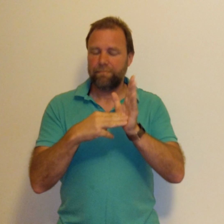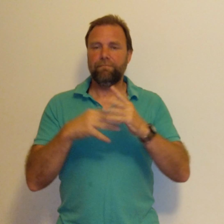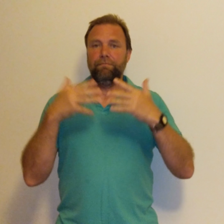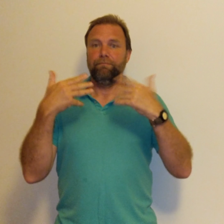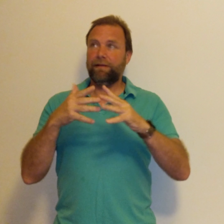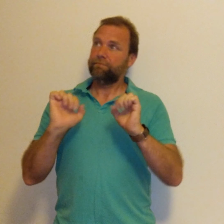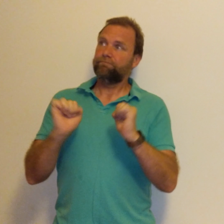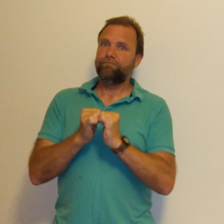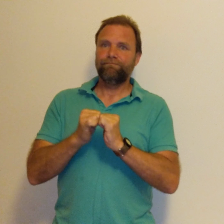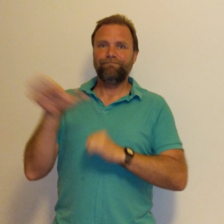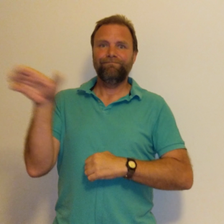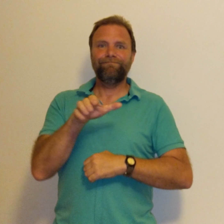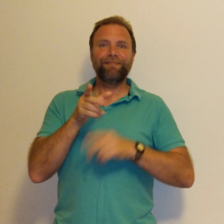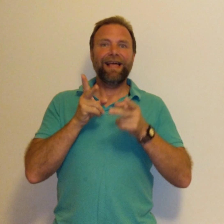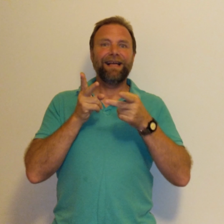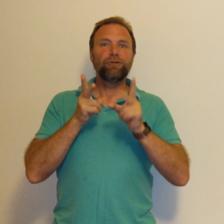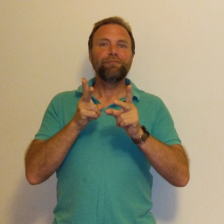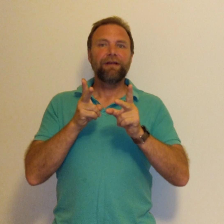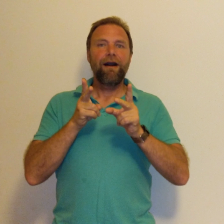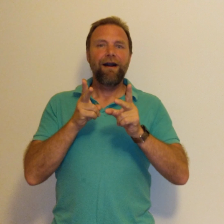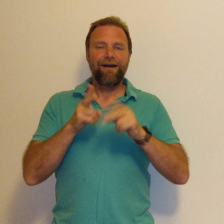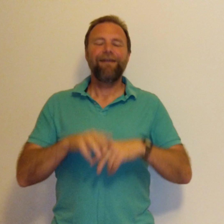They've agreed to bring in an interpreter for the performance